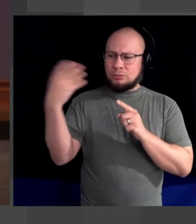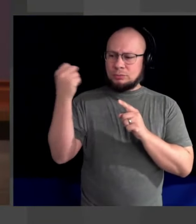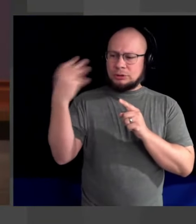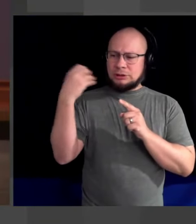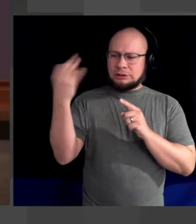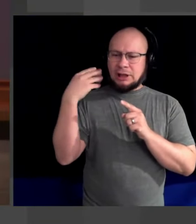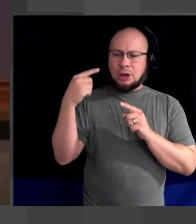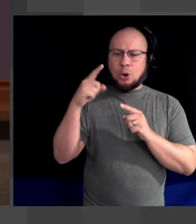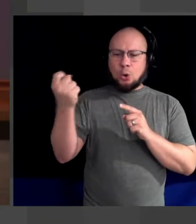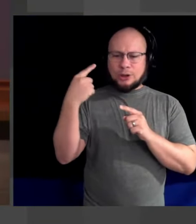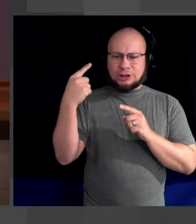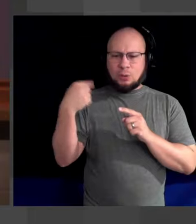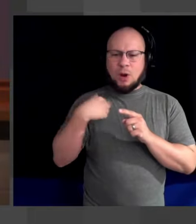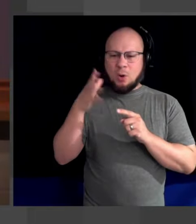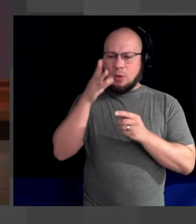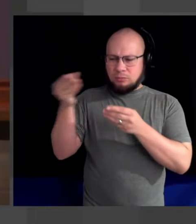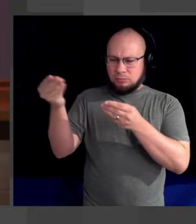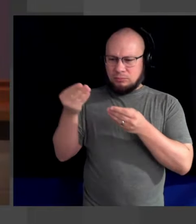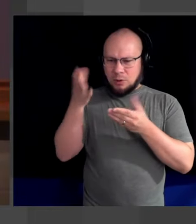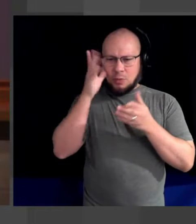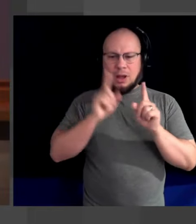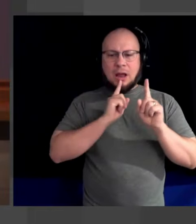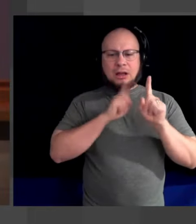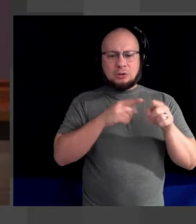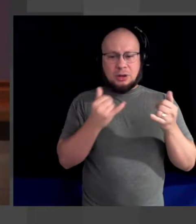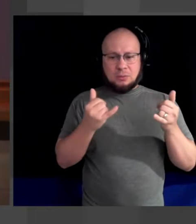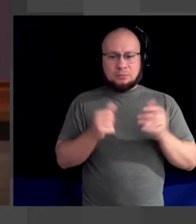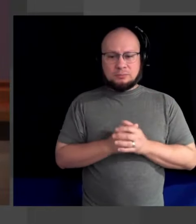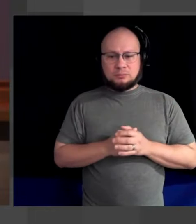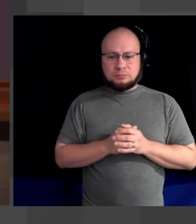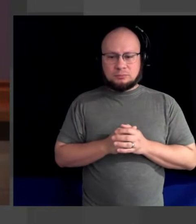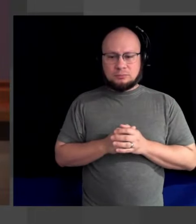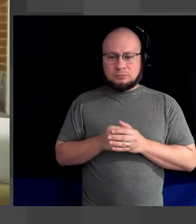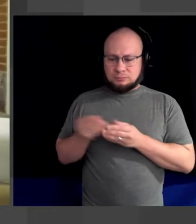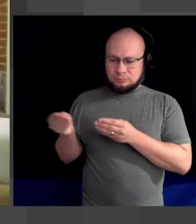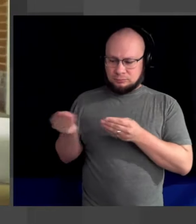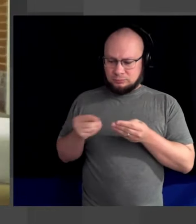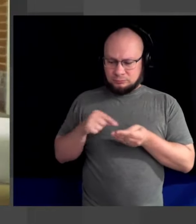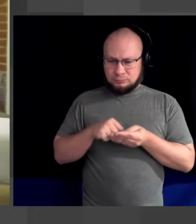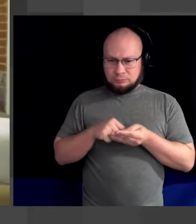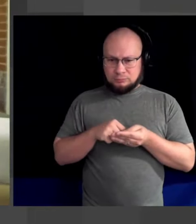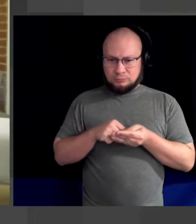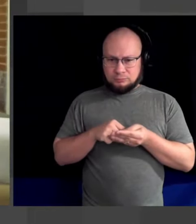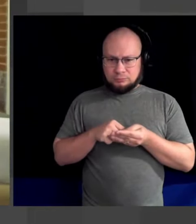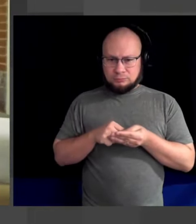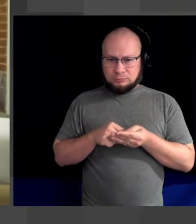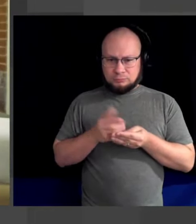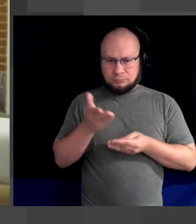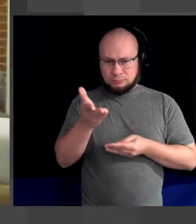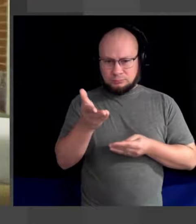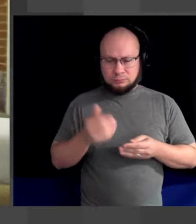COMMUNITIES TO SUBMIT QUESTIONS THAT WE WILL ANSWER ACROSS THE SHOW. THIS FIRST QUESTION